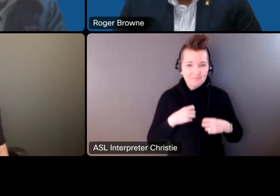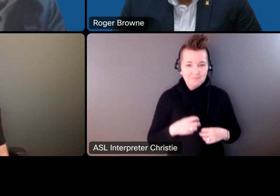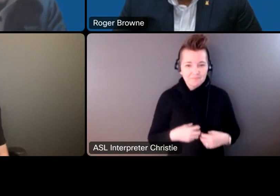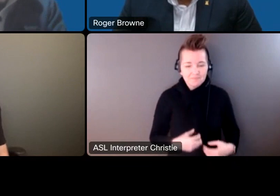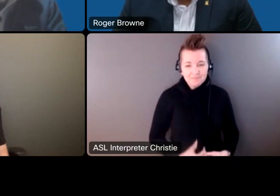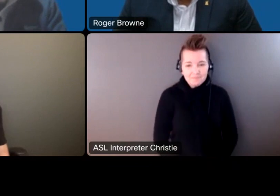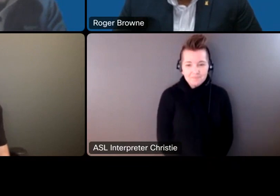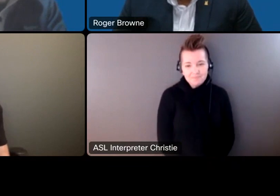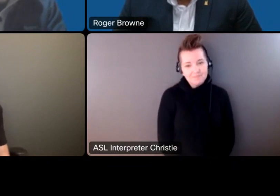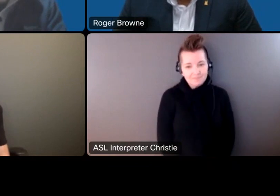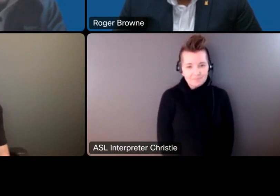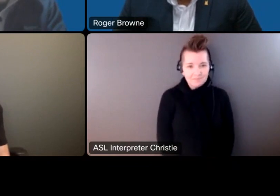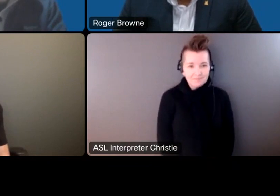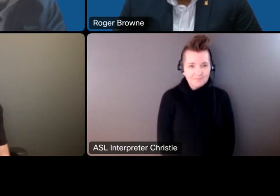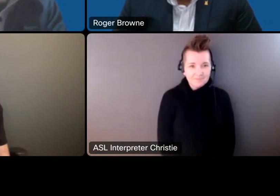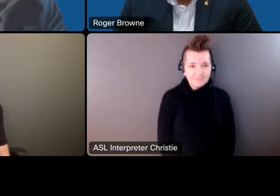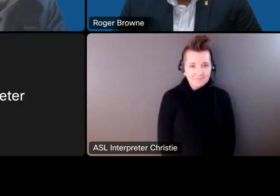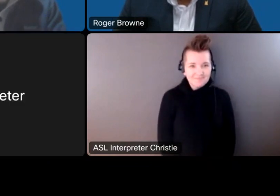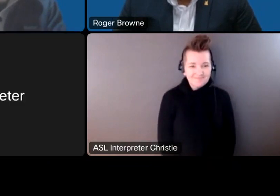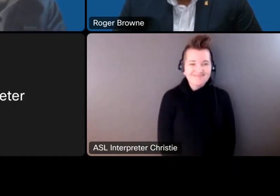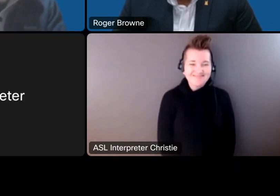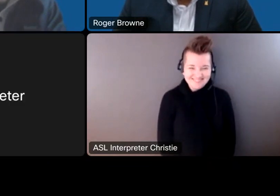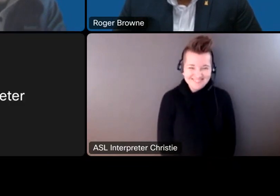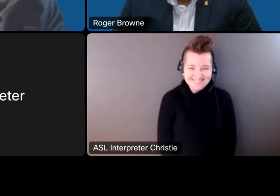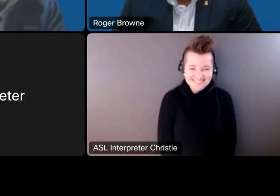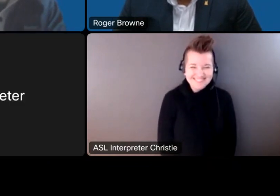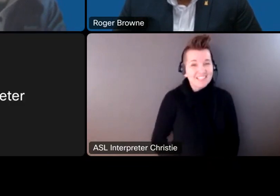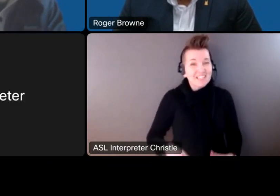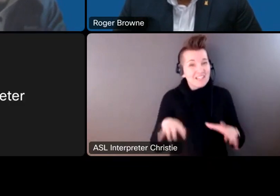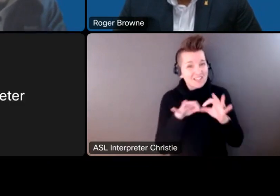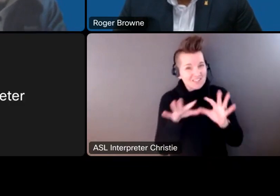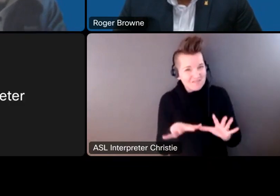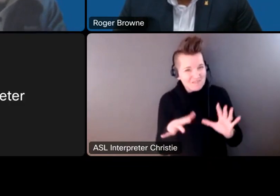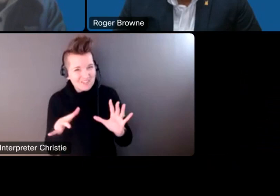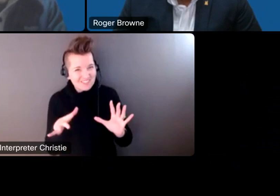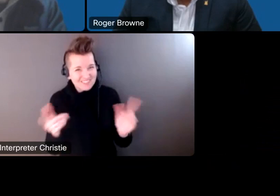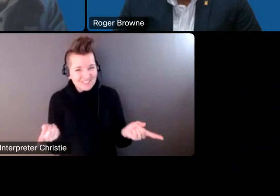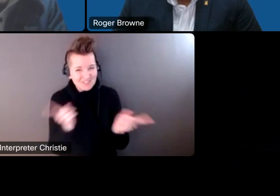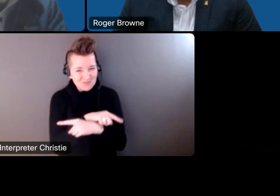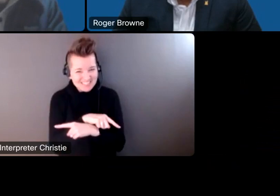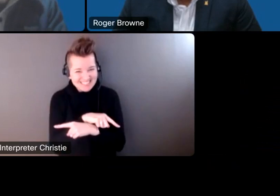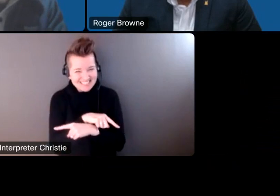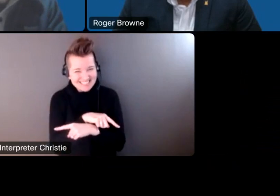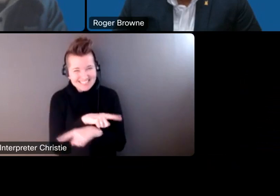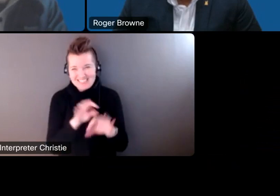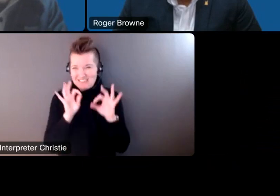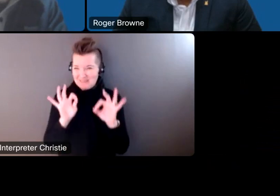Thank you. I'll let our interpreters trade off. The next step is Adam.